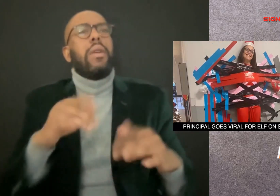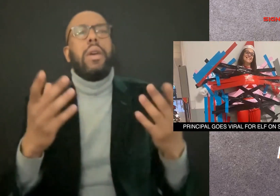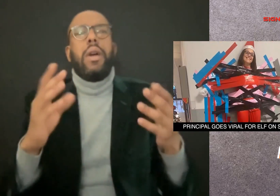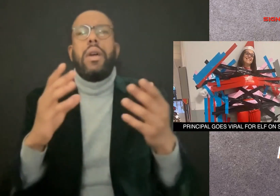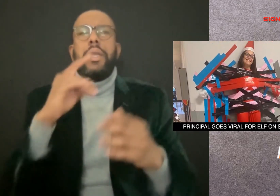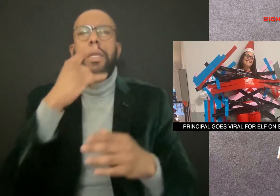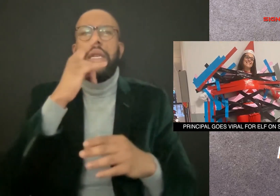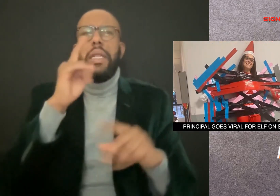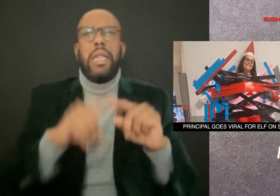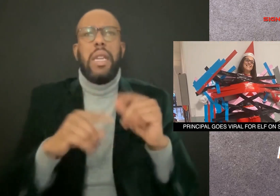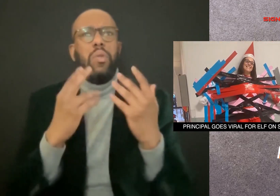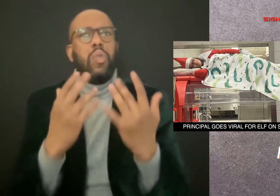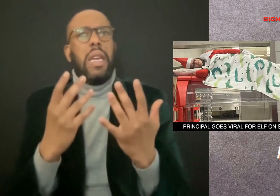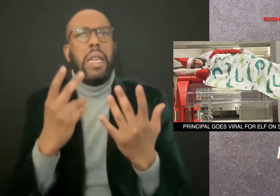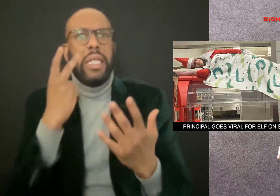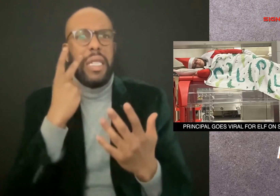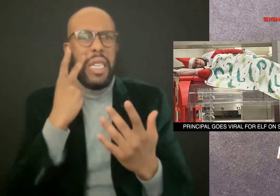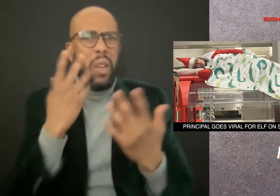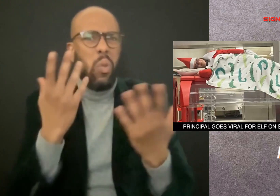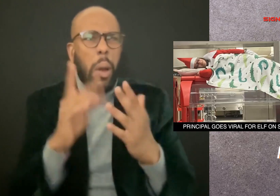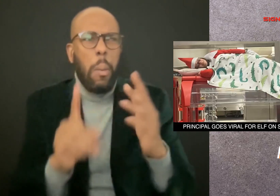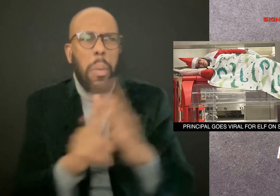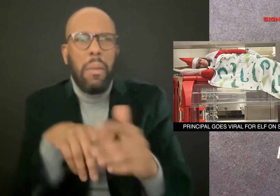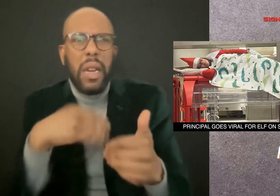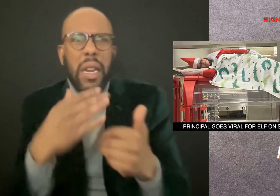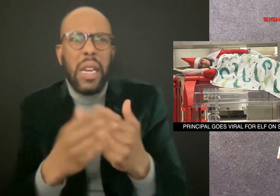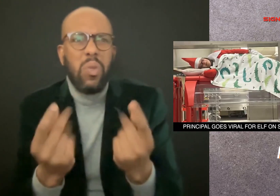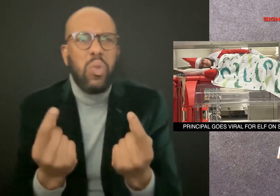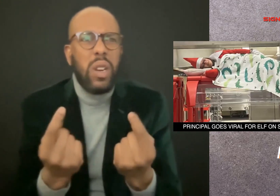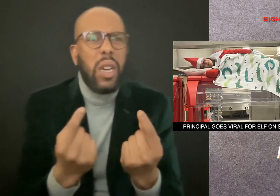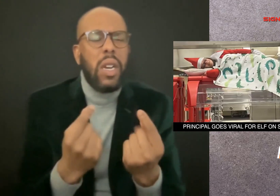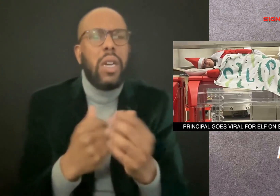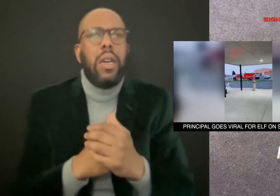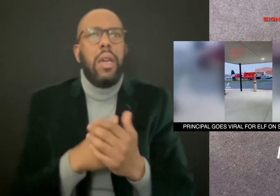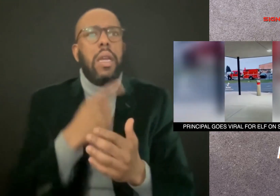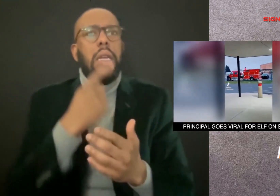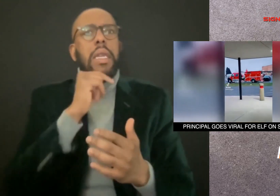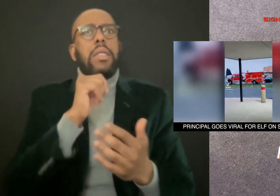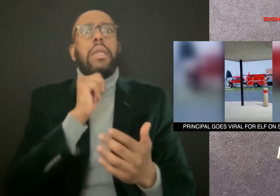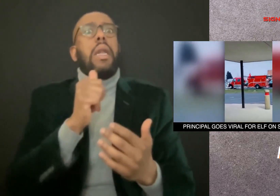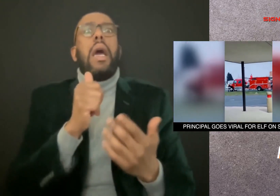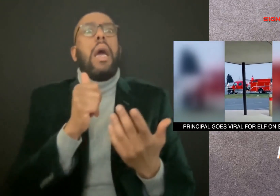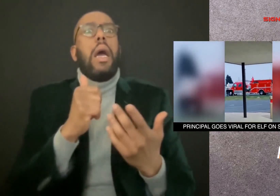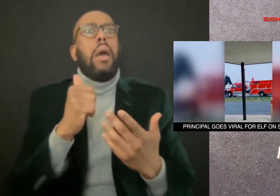the kids can't wait to see where she's going to pop up next and the kids aren't the only